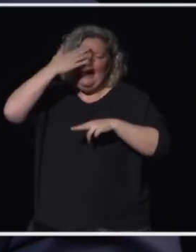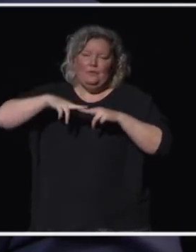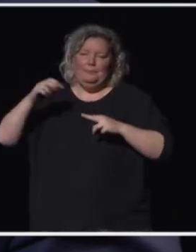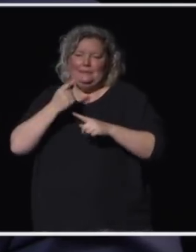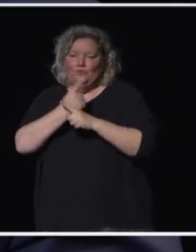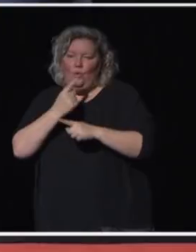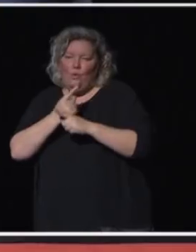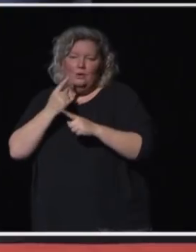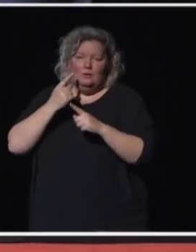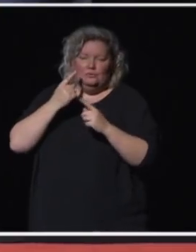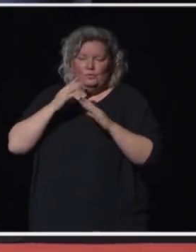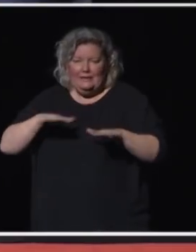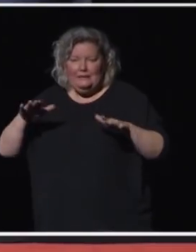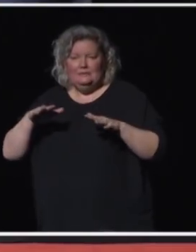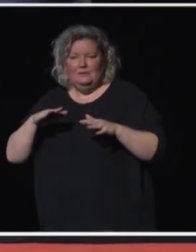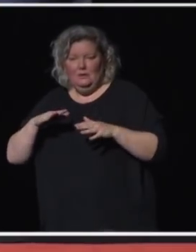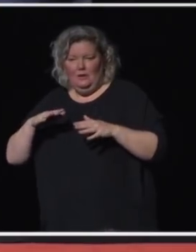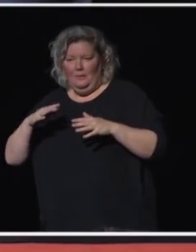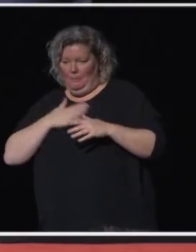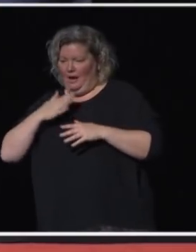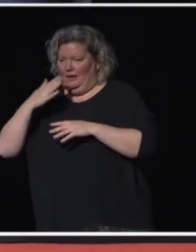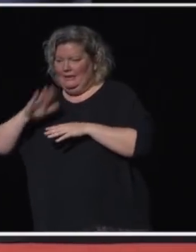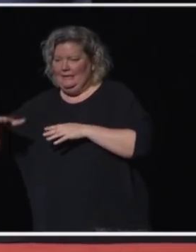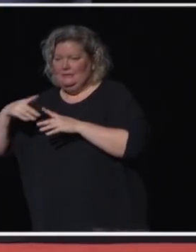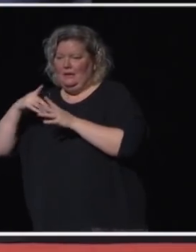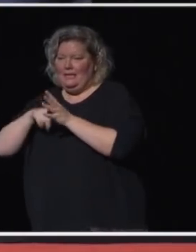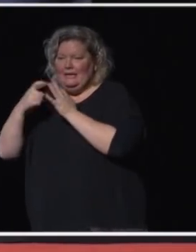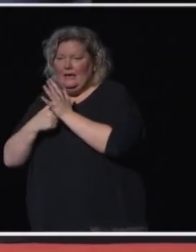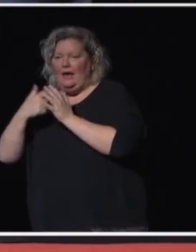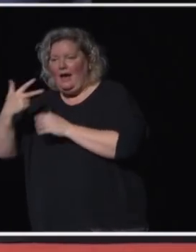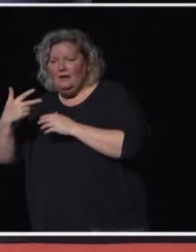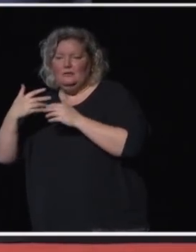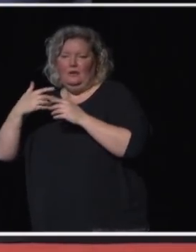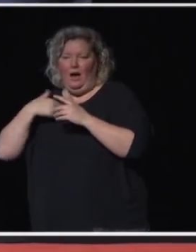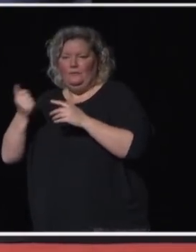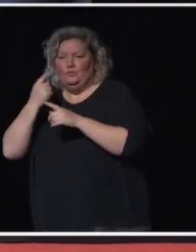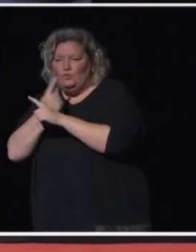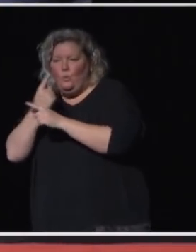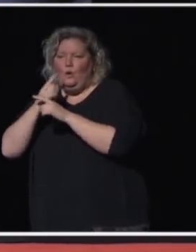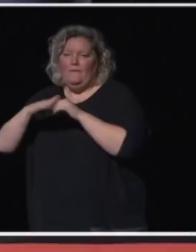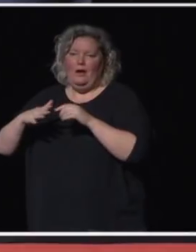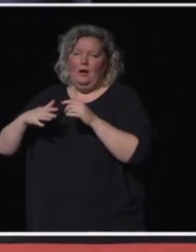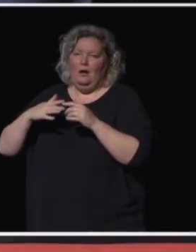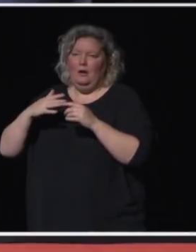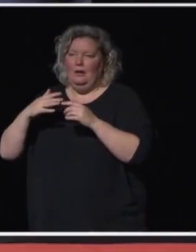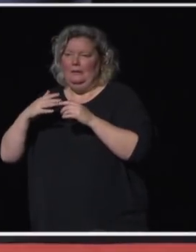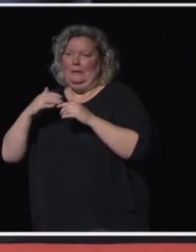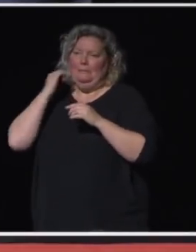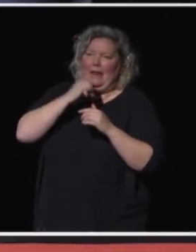of talk you would have with your son. But we have a history in this country with the white Australia policy and historic racism as well. Nothing quite -- it's not quite the same thing